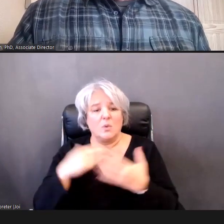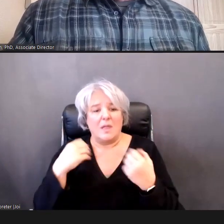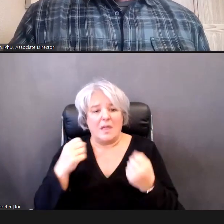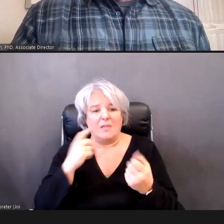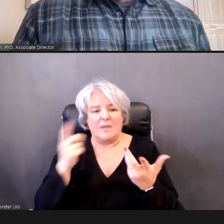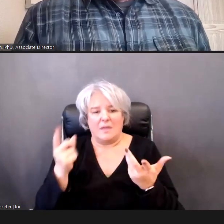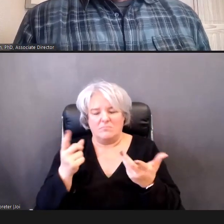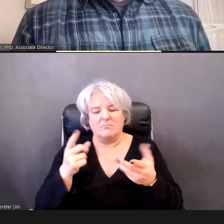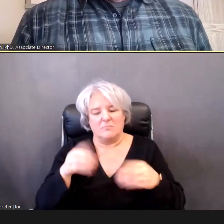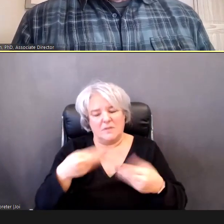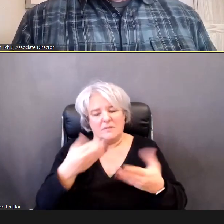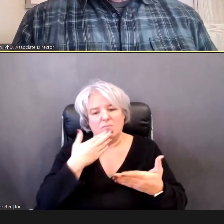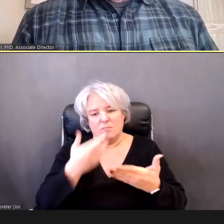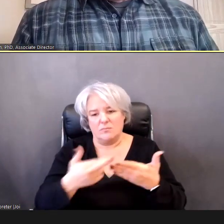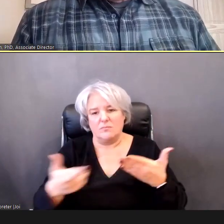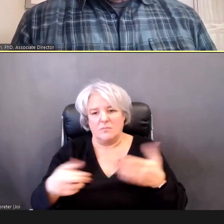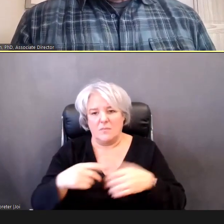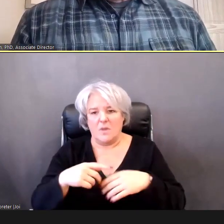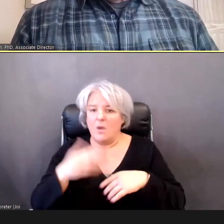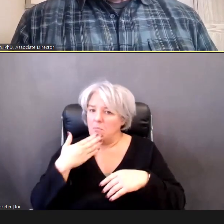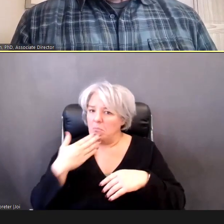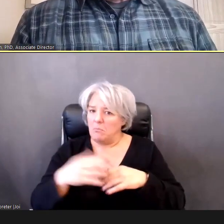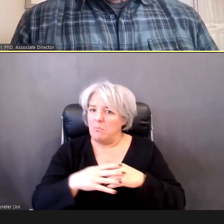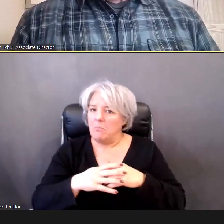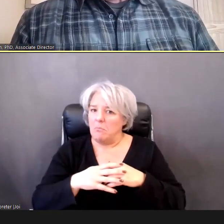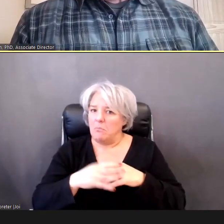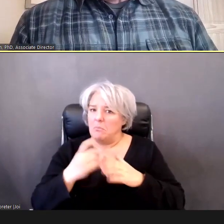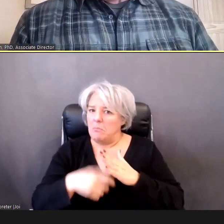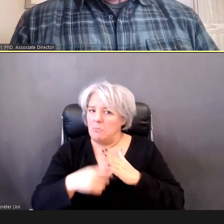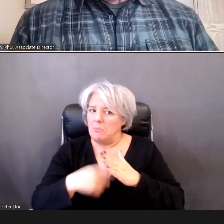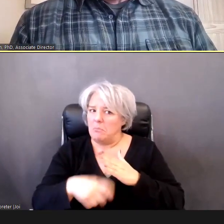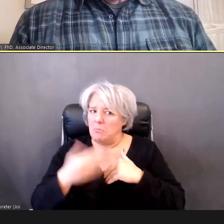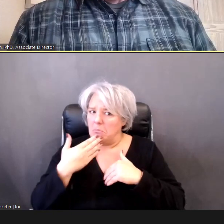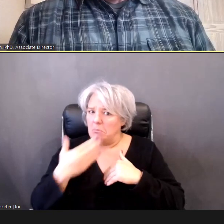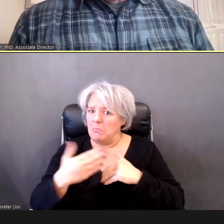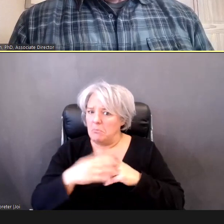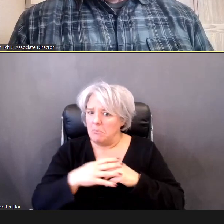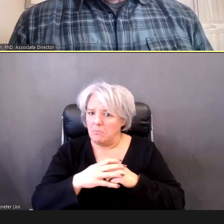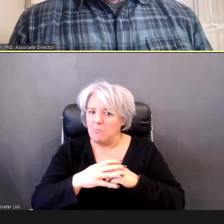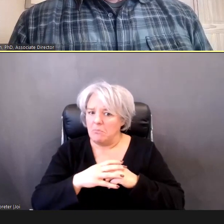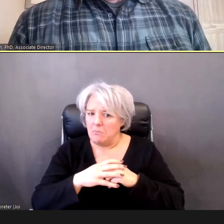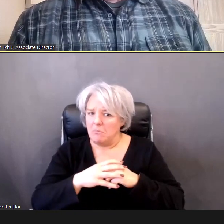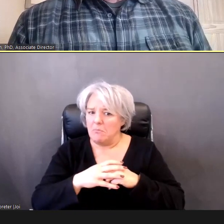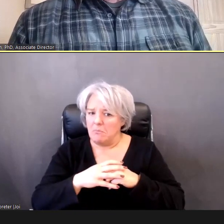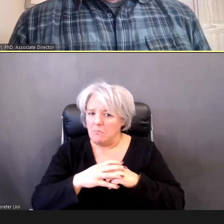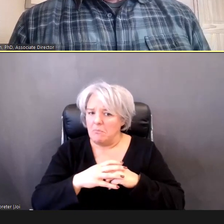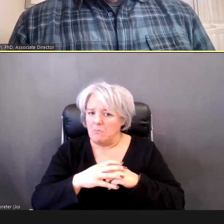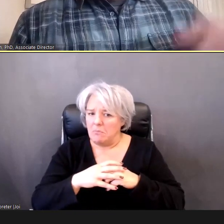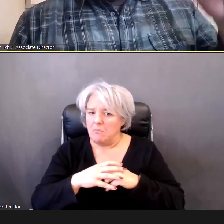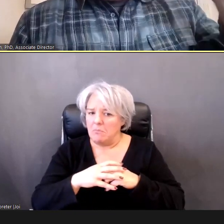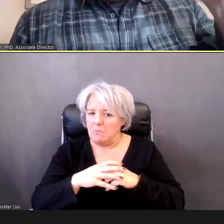of that equipment oh yeah that's a that's a really good